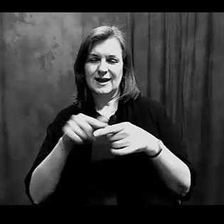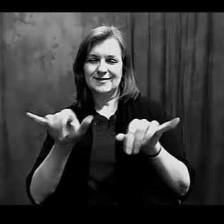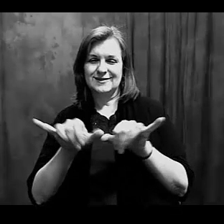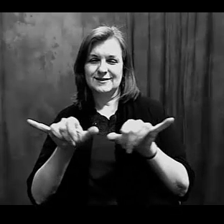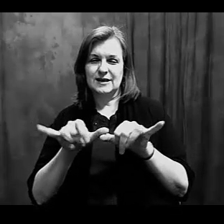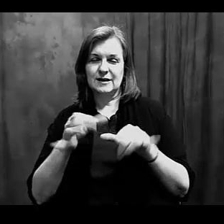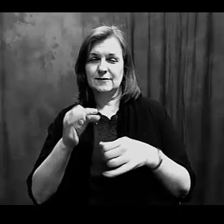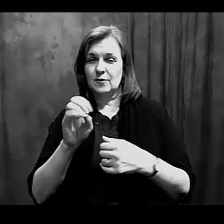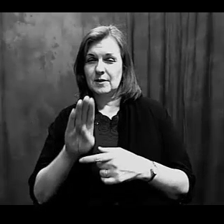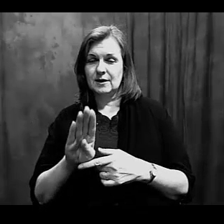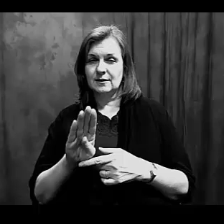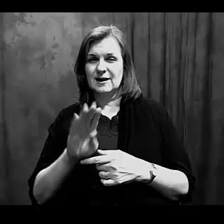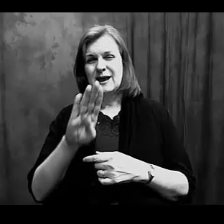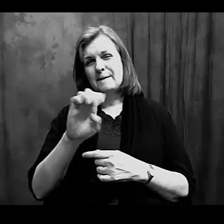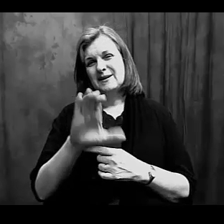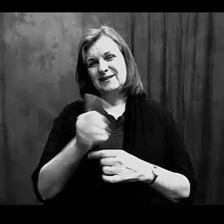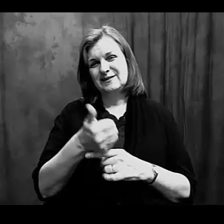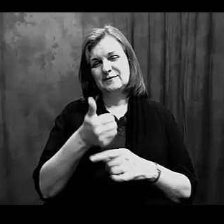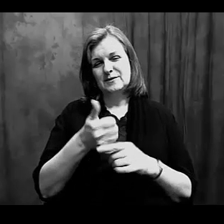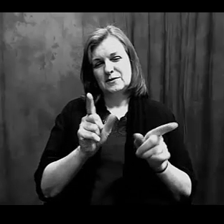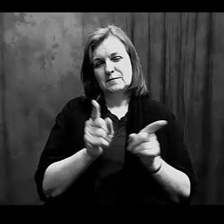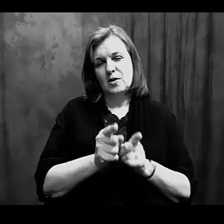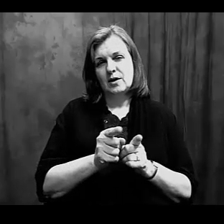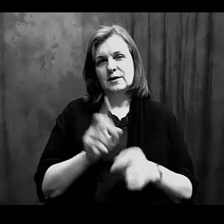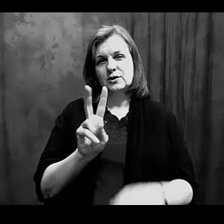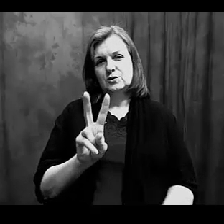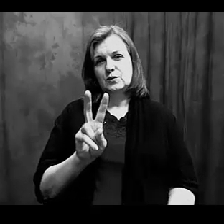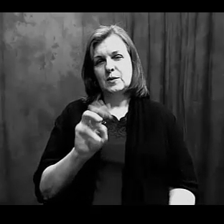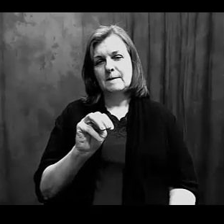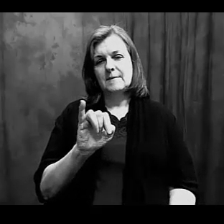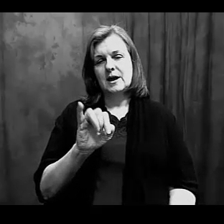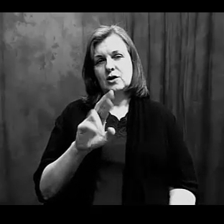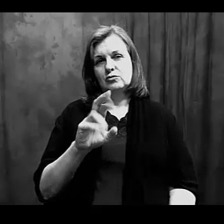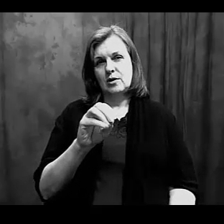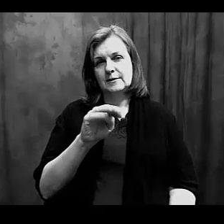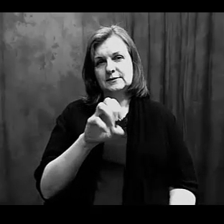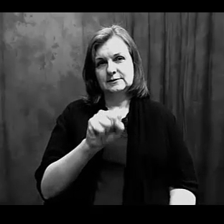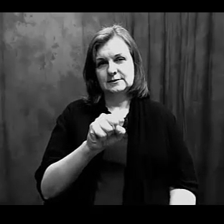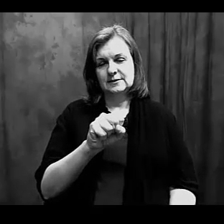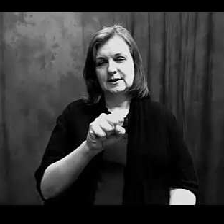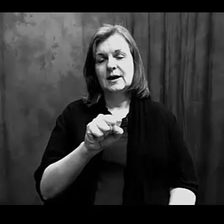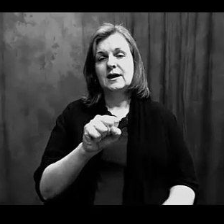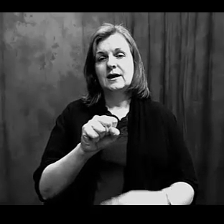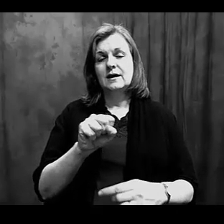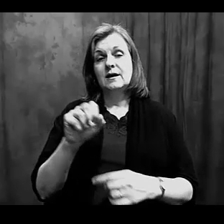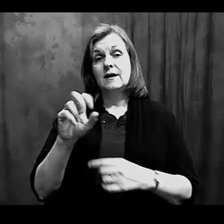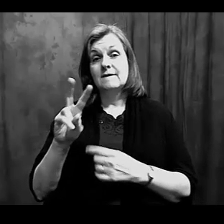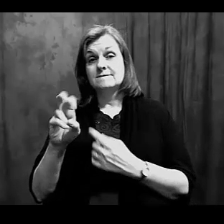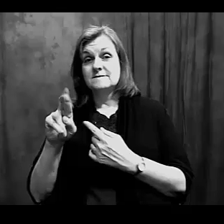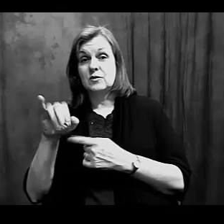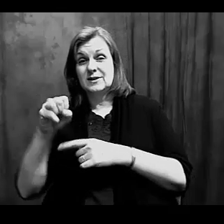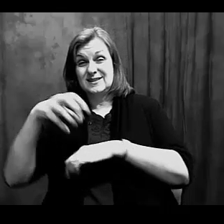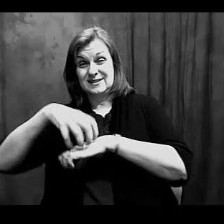in relative size structure the bacteria are fairly small about 2 µm